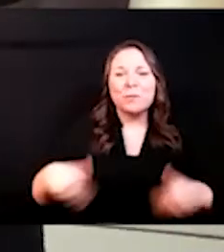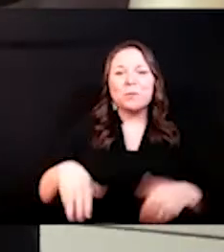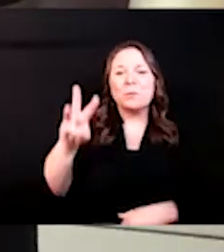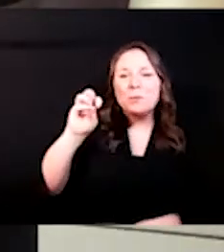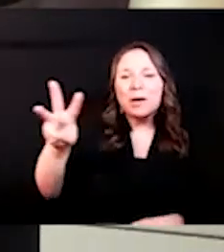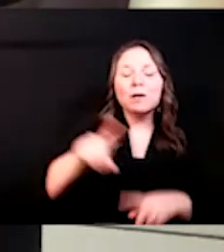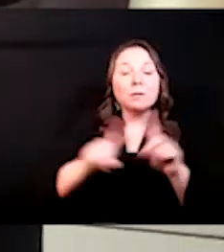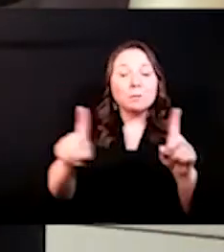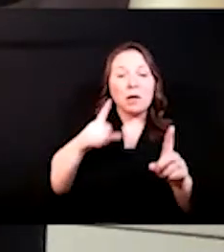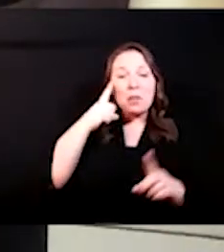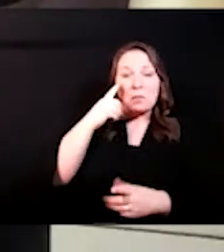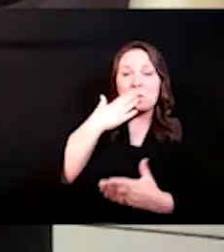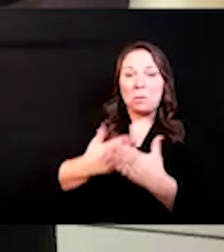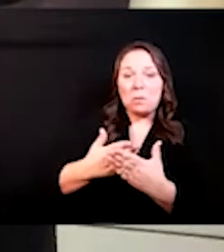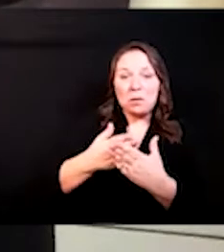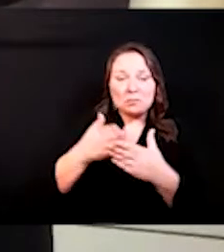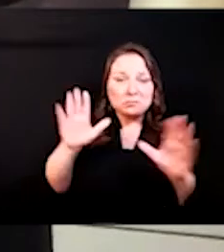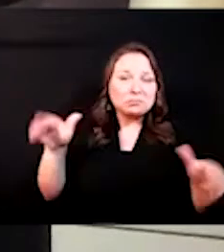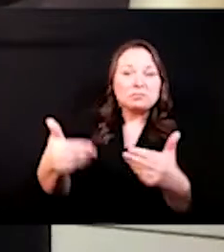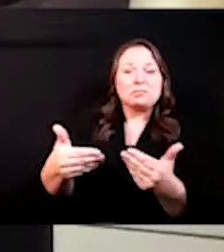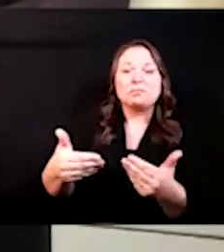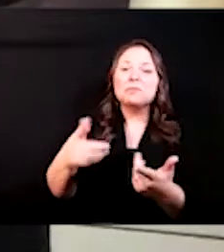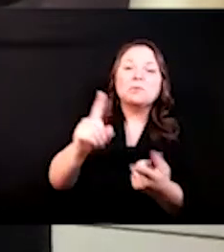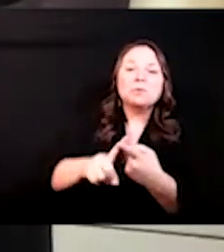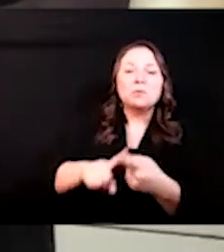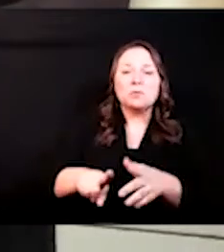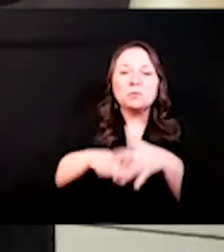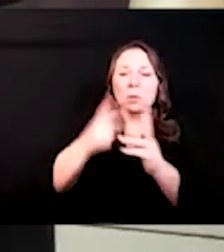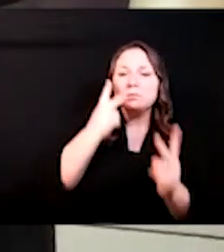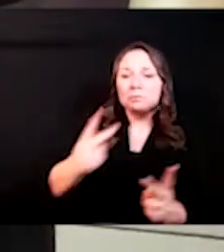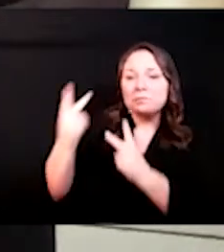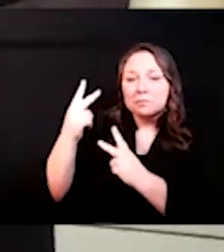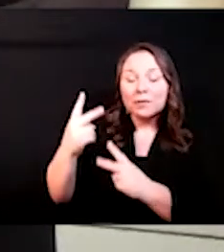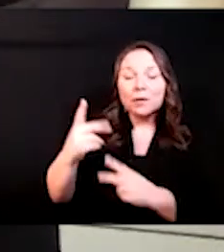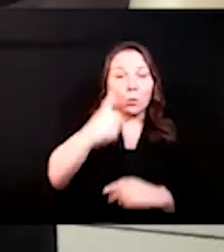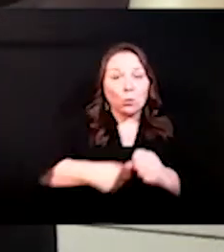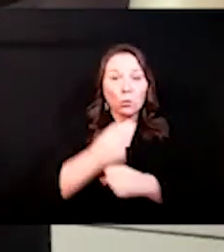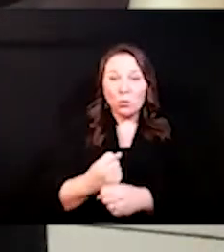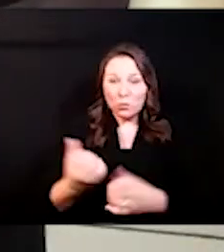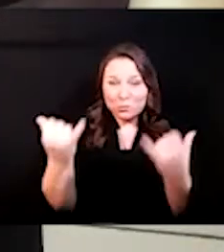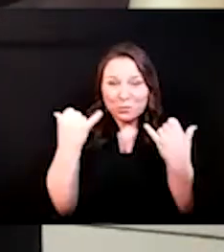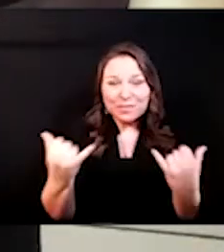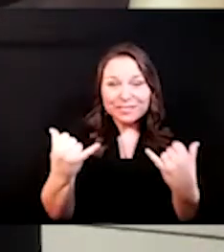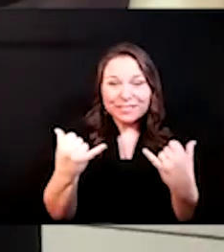ON FOREVER. I THOUGHT IT MIGHT BE A GOOD WAY TO START BY TAKING A LOOK BACK. SO ONE YEAR AGO TODAY, JULIE , DO YOU